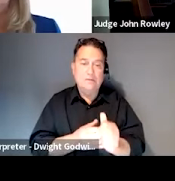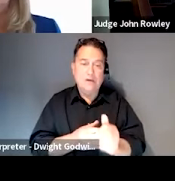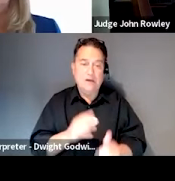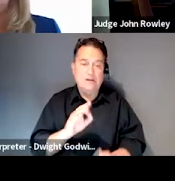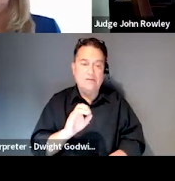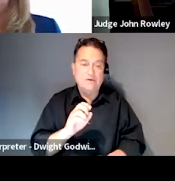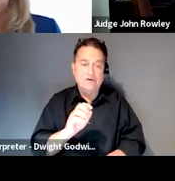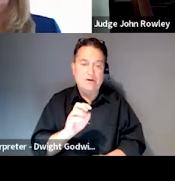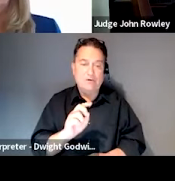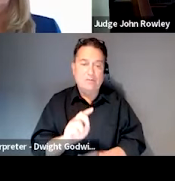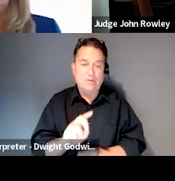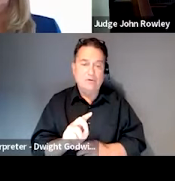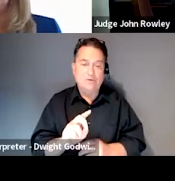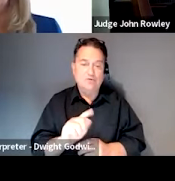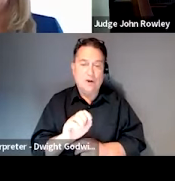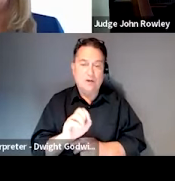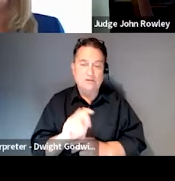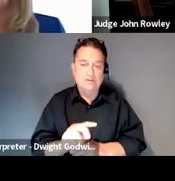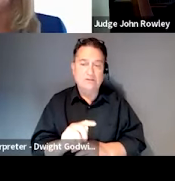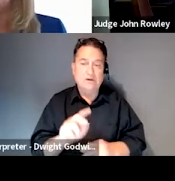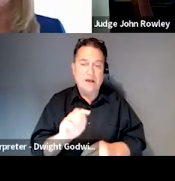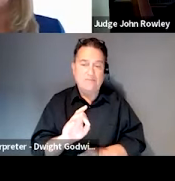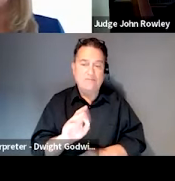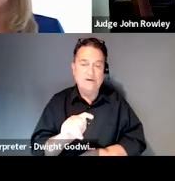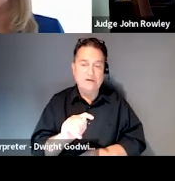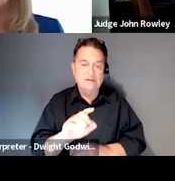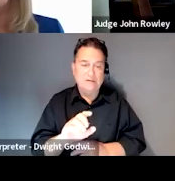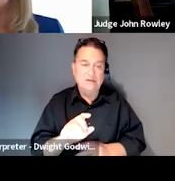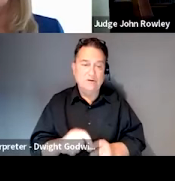assisting jurisdictions to advance the capacity of their FTCs